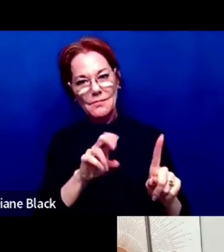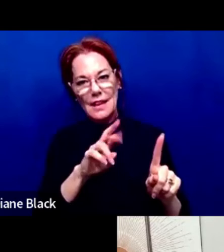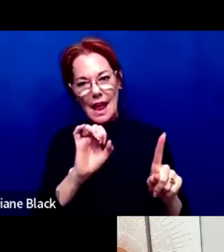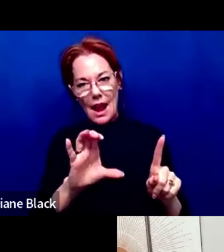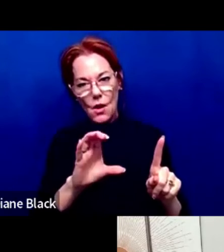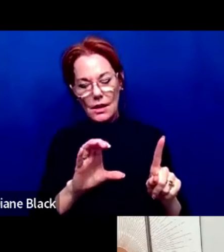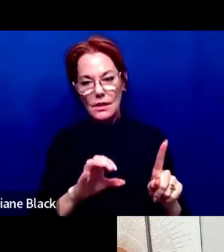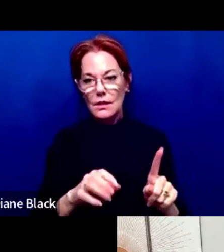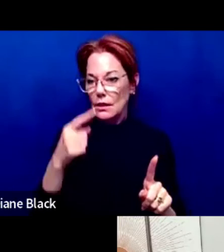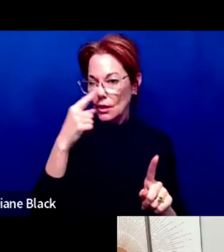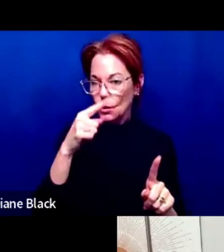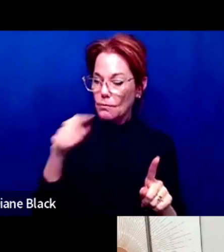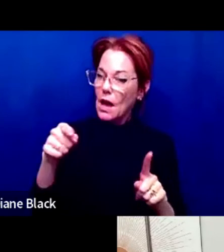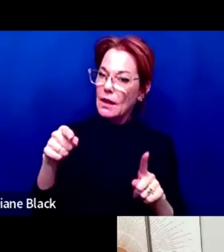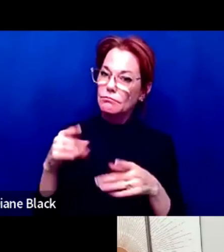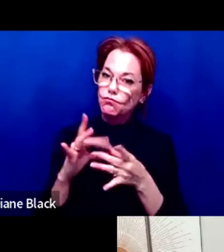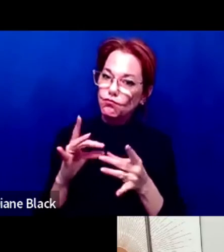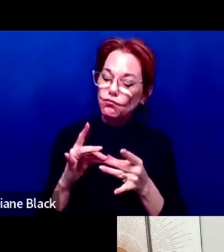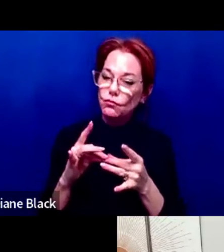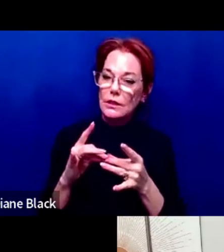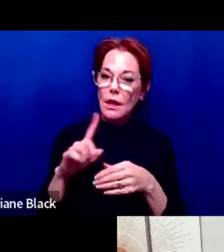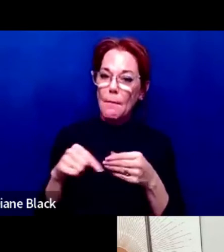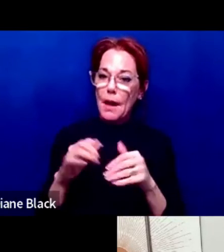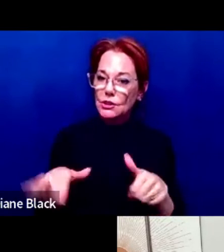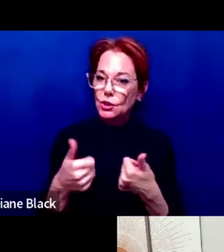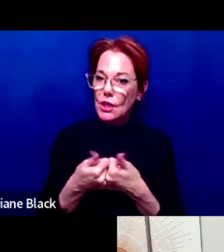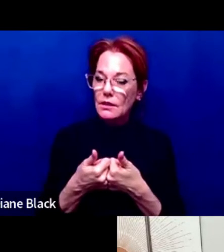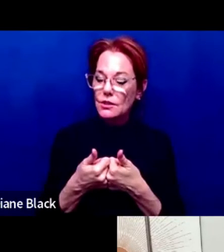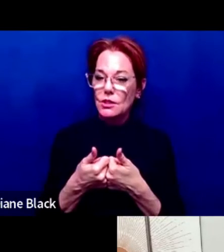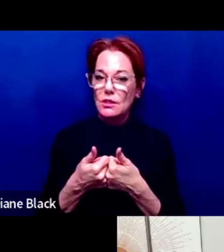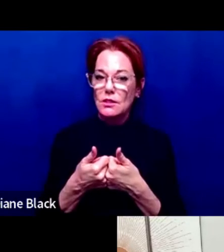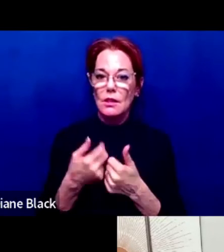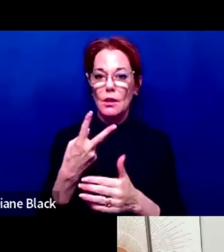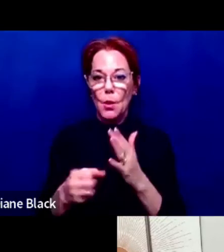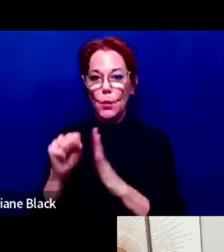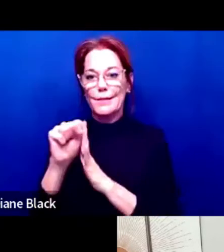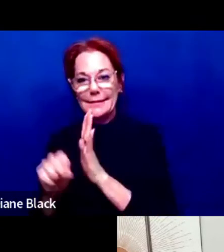speak about the challenges from a state systems policy, you